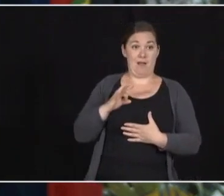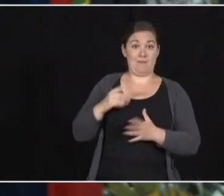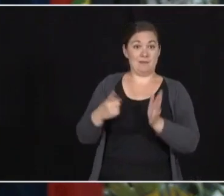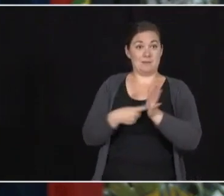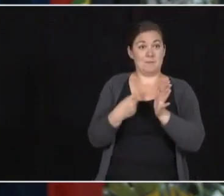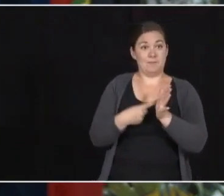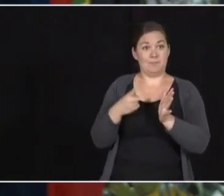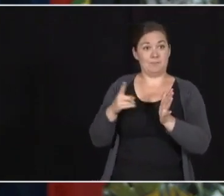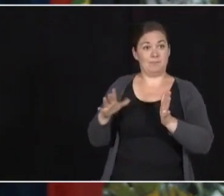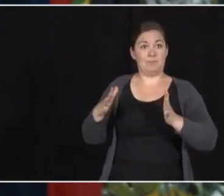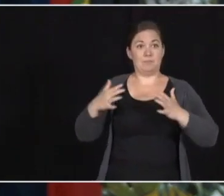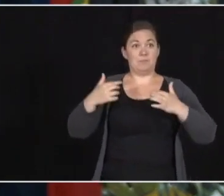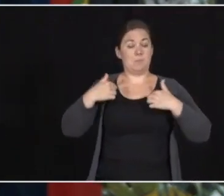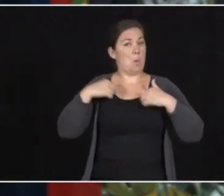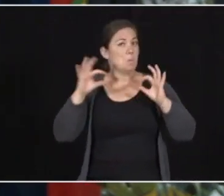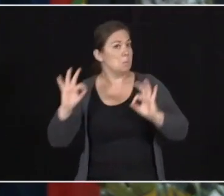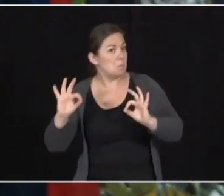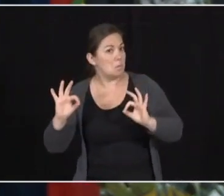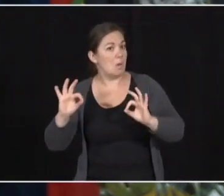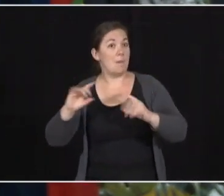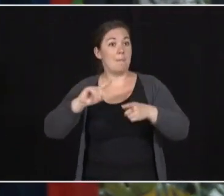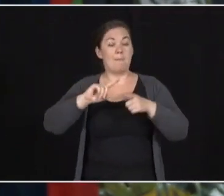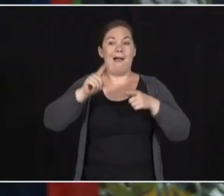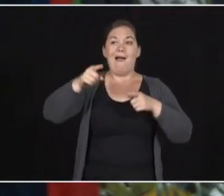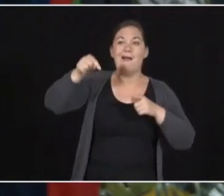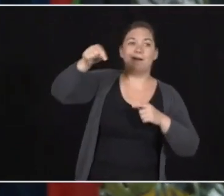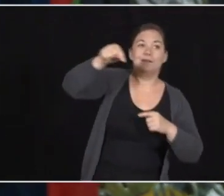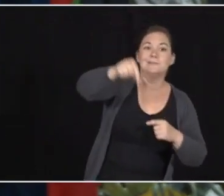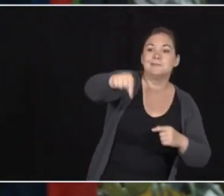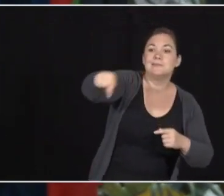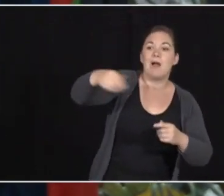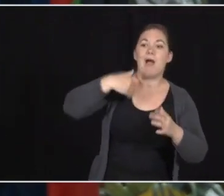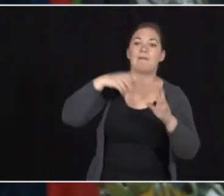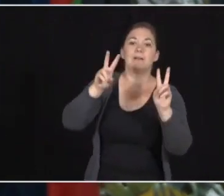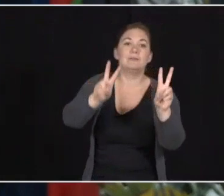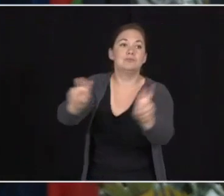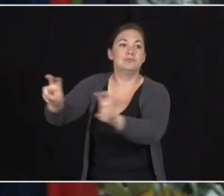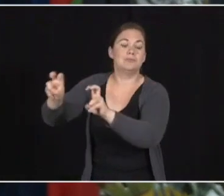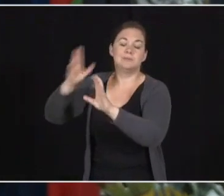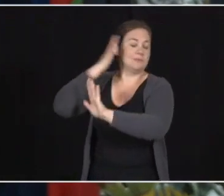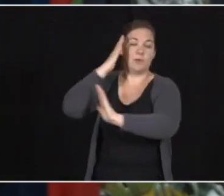I haven't asked him that personally, but they refused to go in.